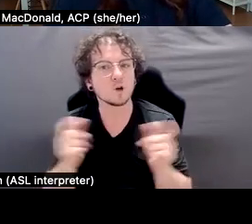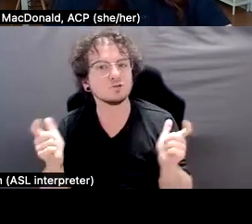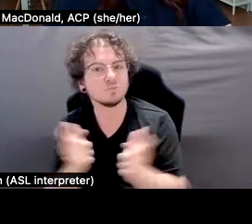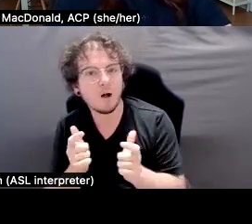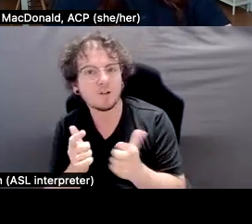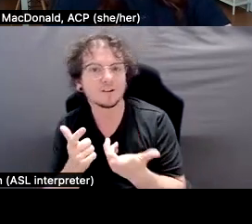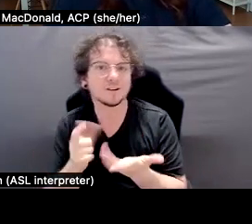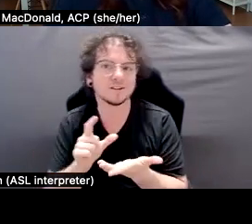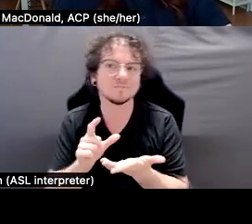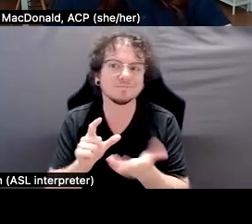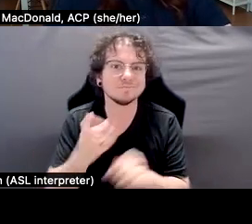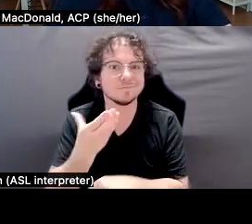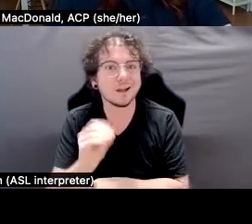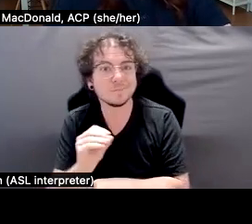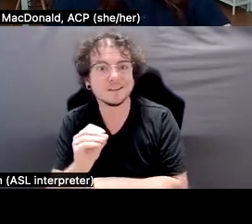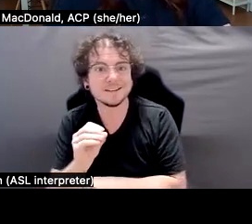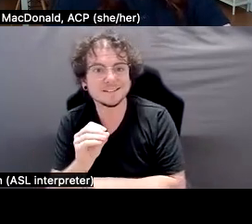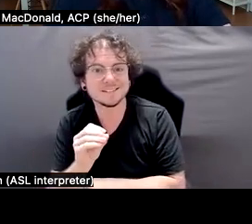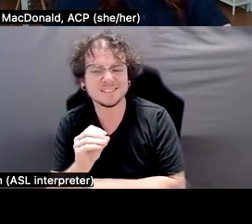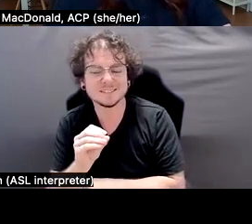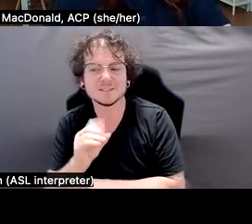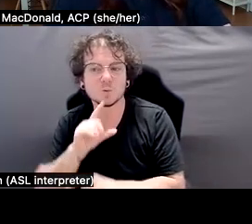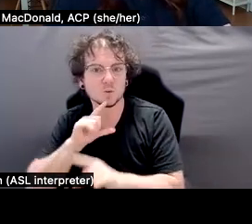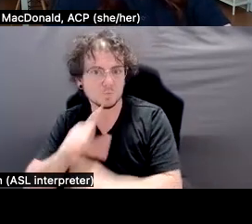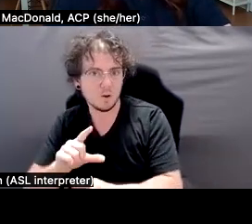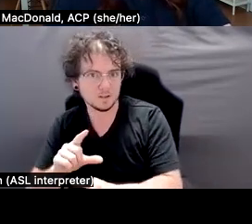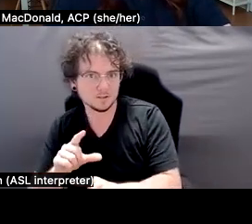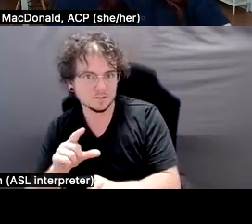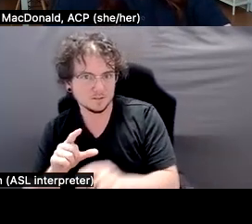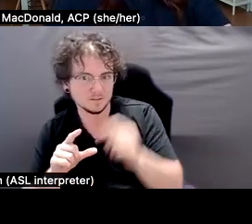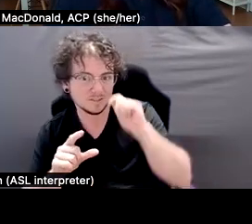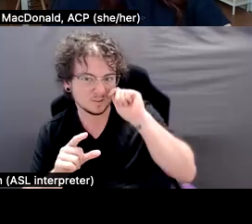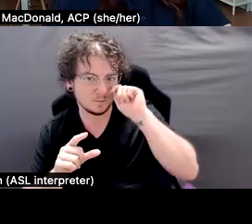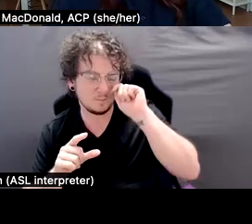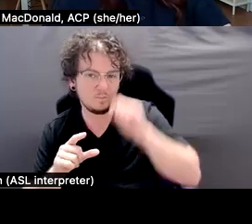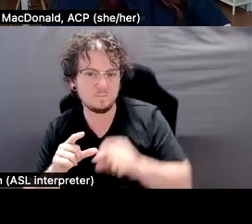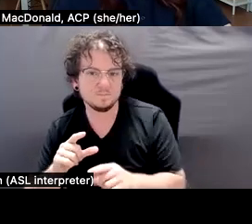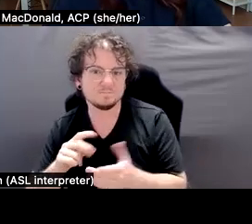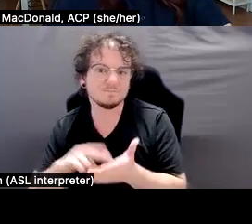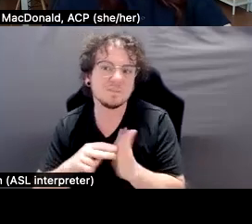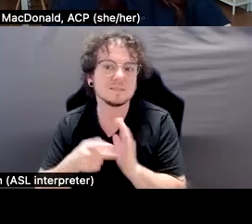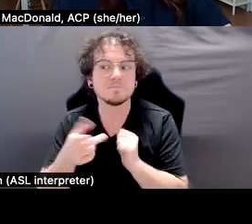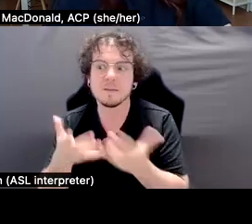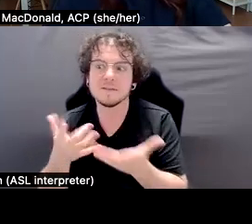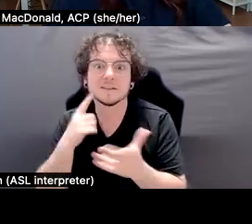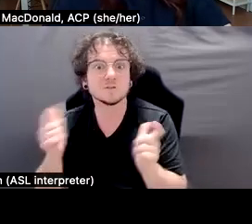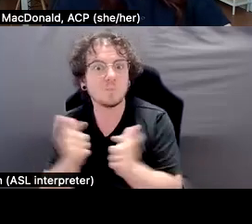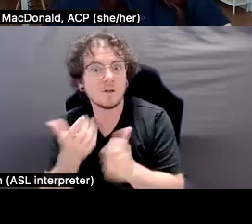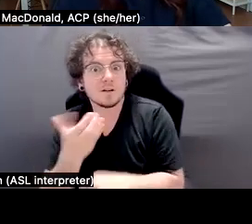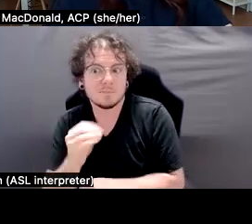were represented in the respondents who might have lower salaries on a whole.